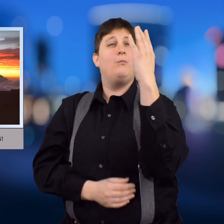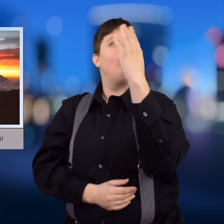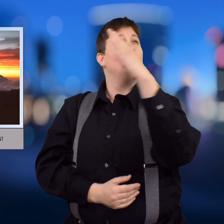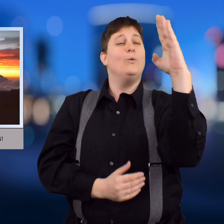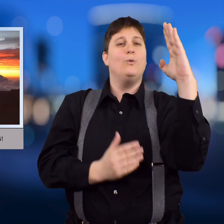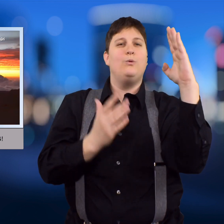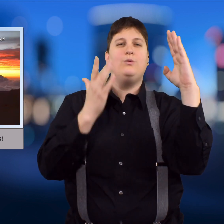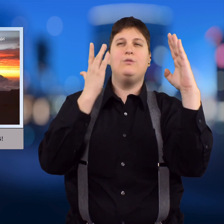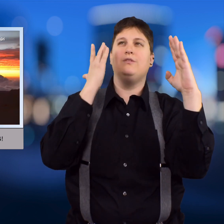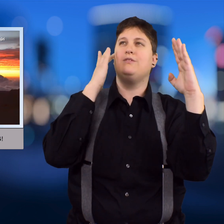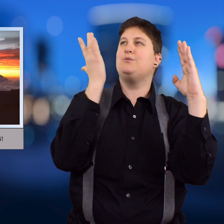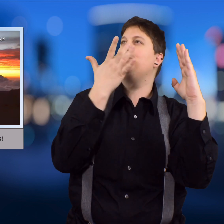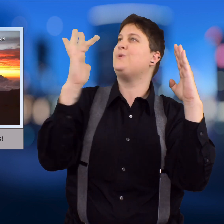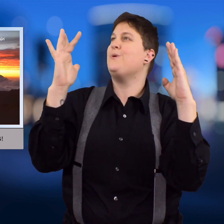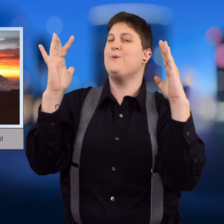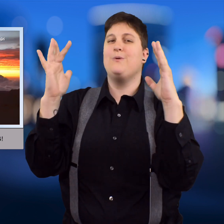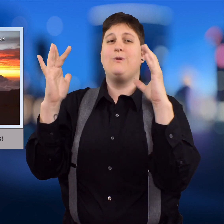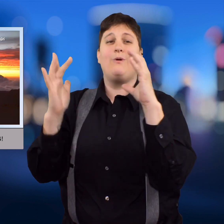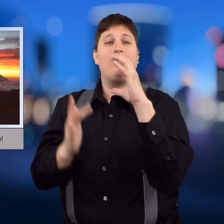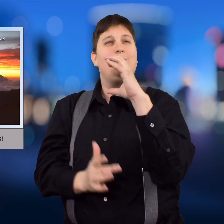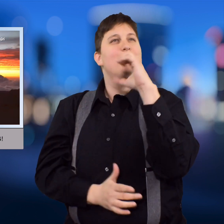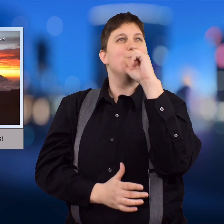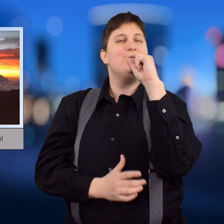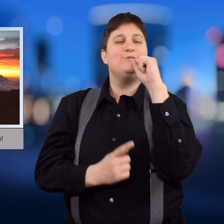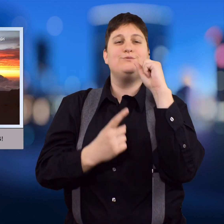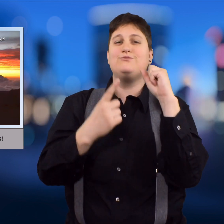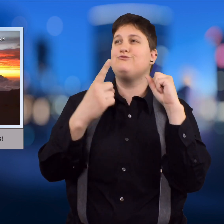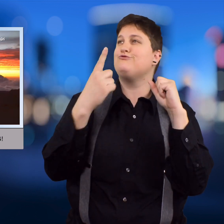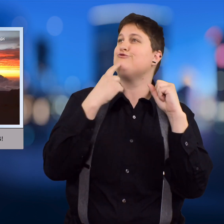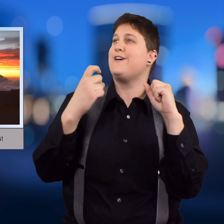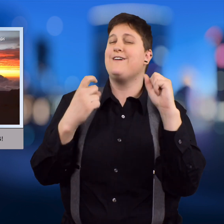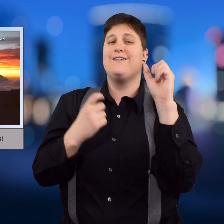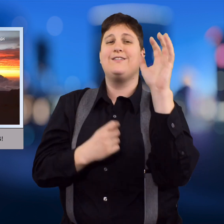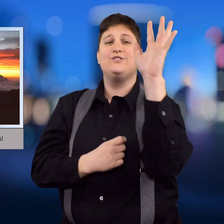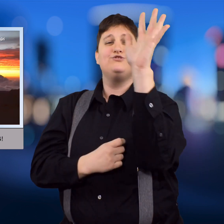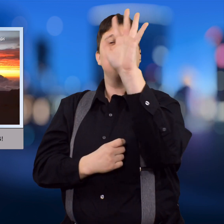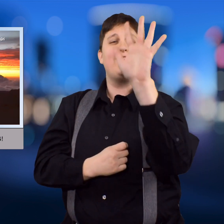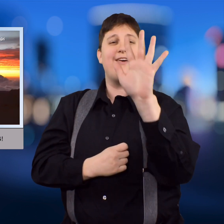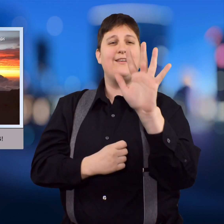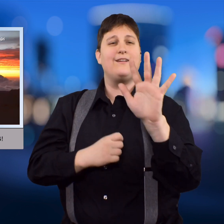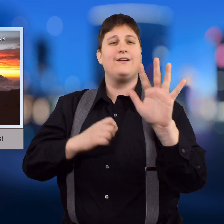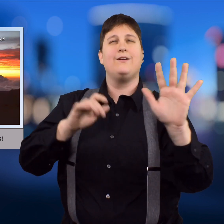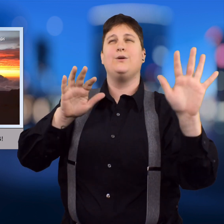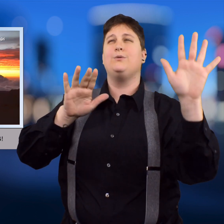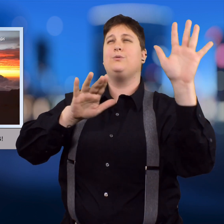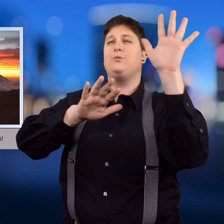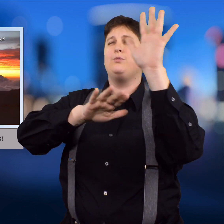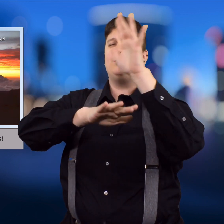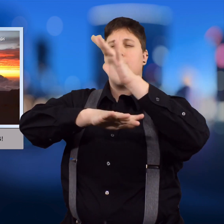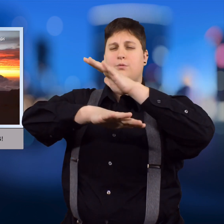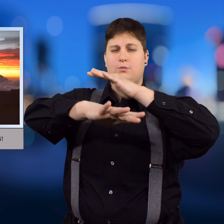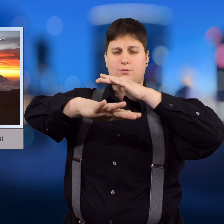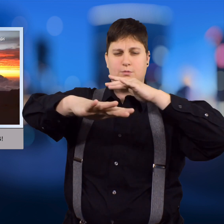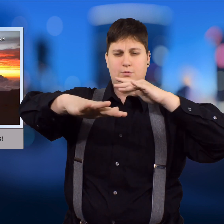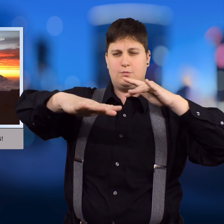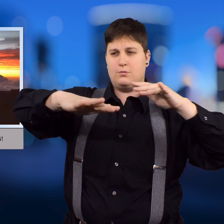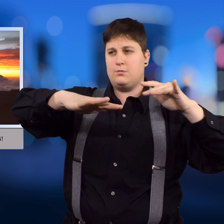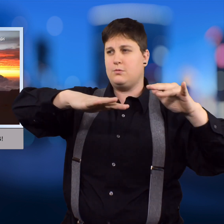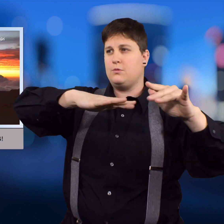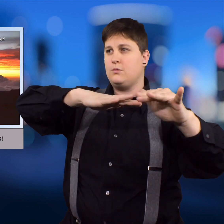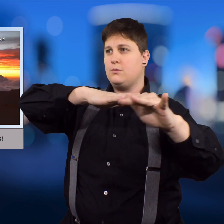colors -- blue, gold, orange, red, gray.